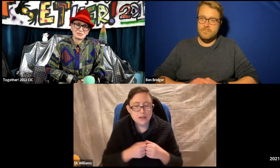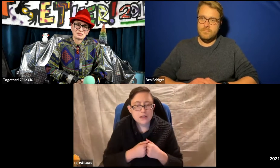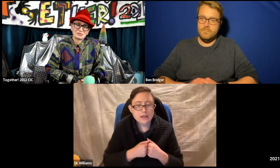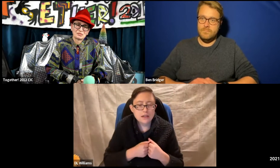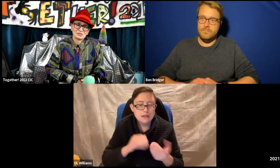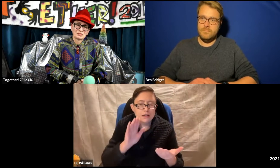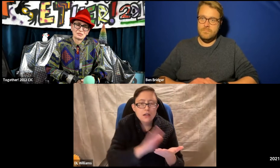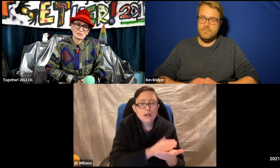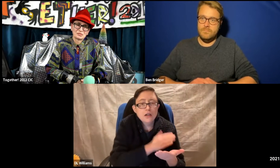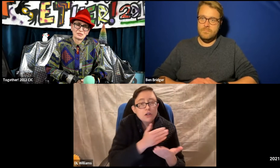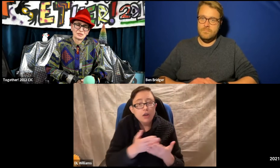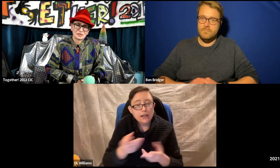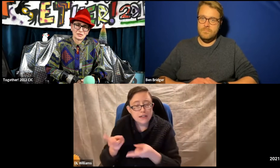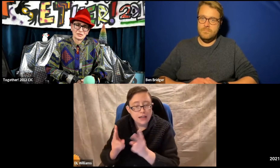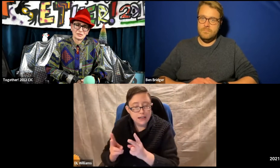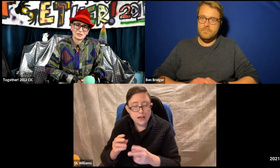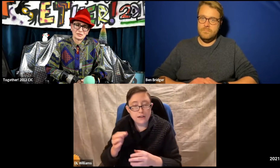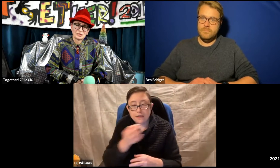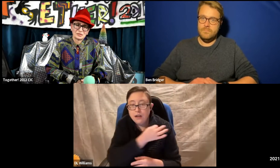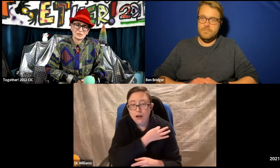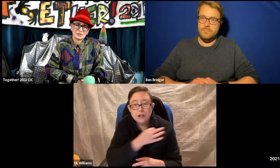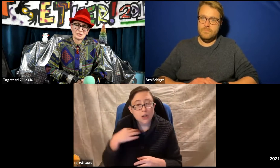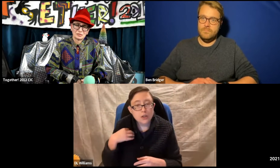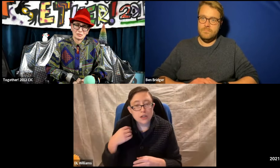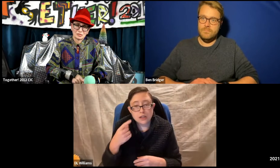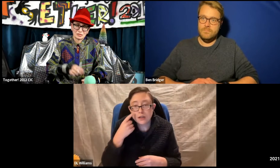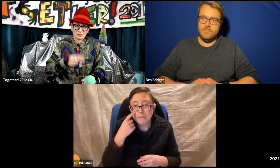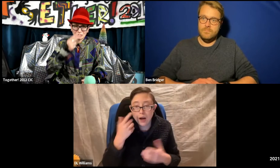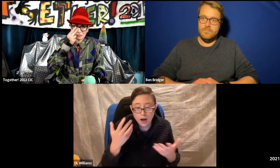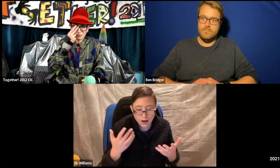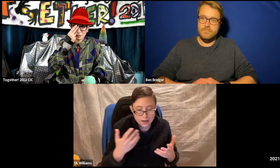translating the darkness and my eyes,